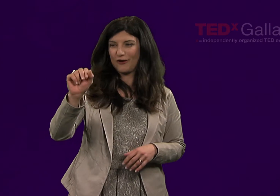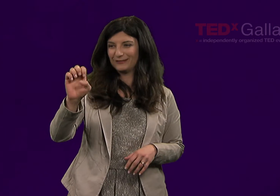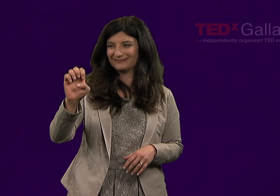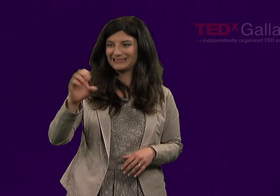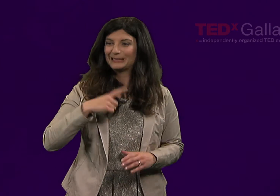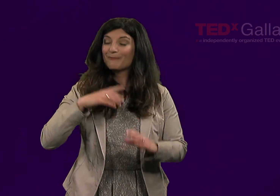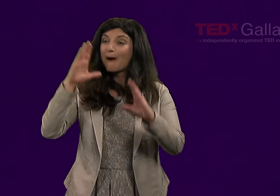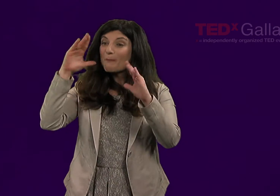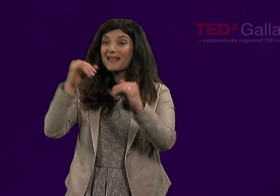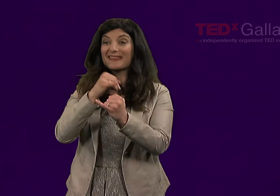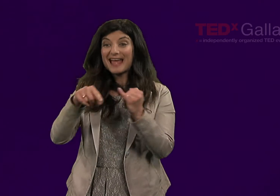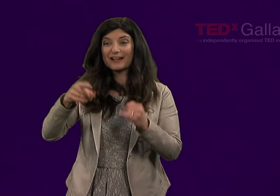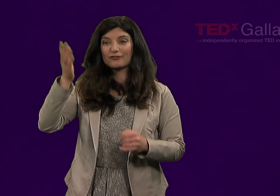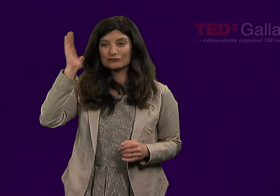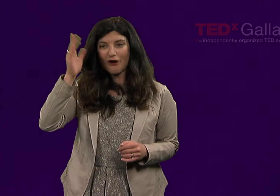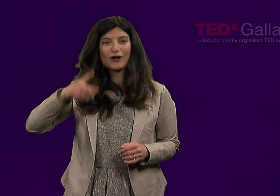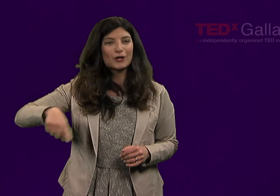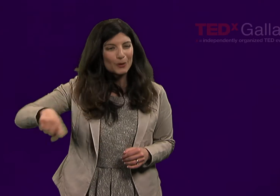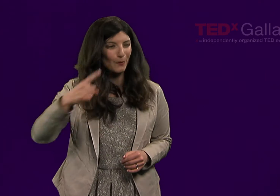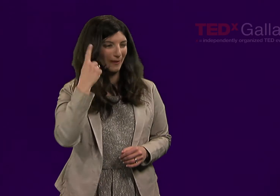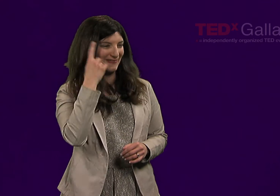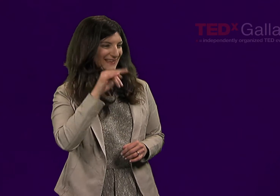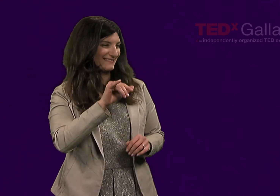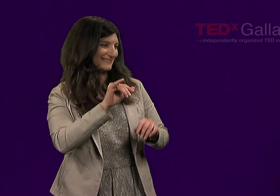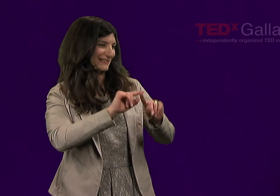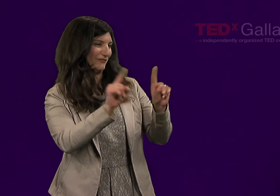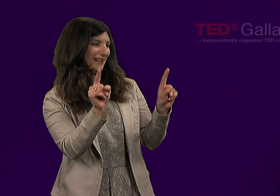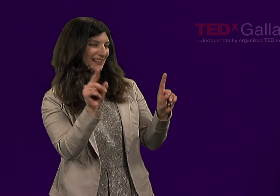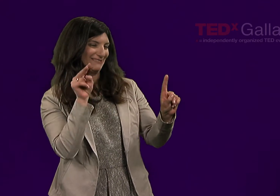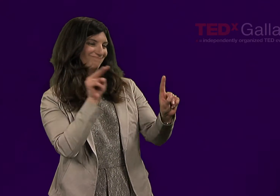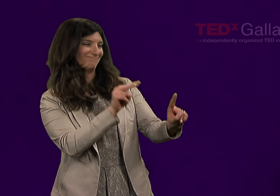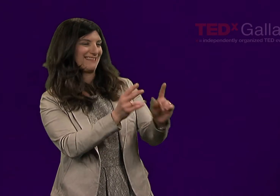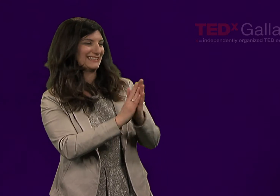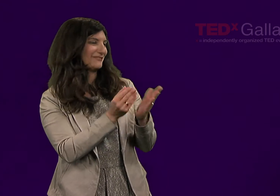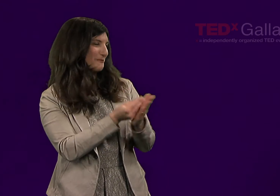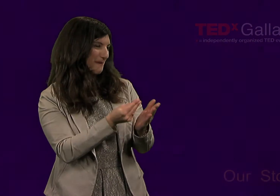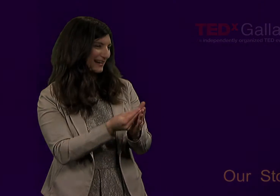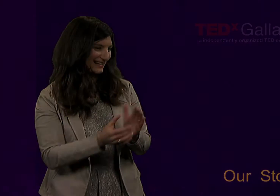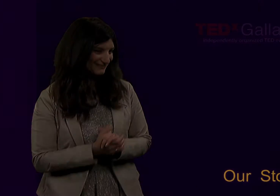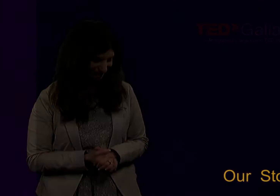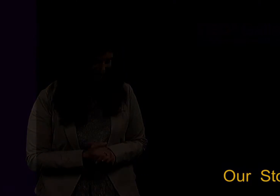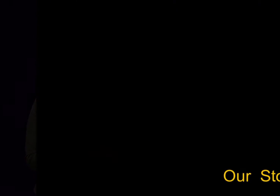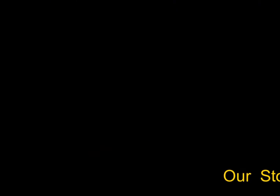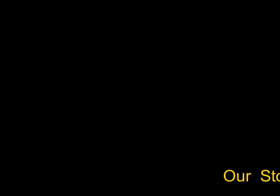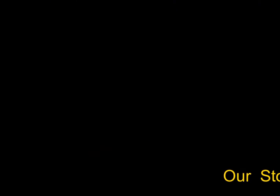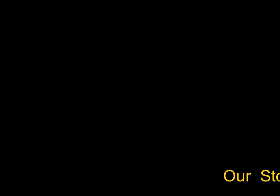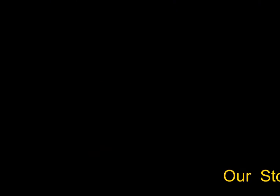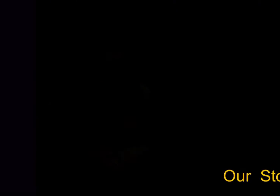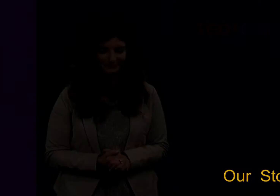So I hope, after my talk, you'll see this whole idea of asking for money a little bit differently than you do now. [Our Story.]